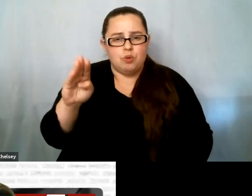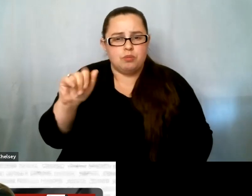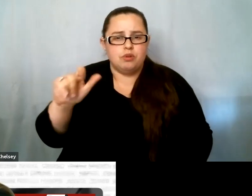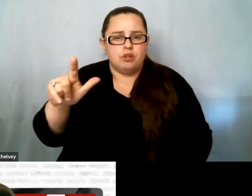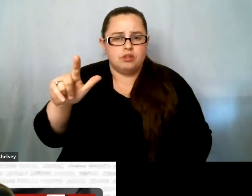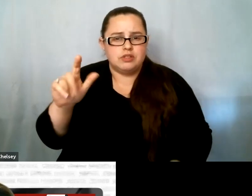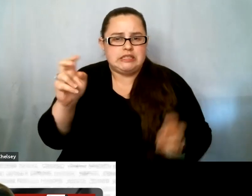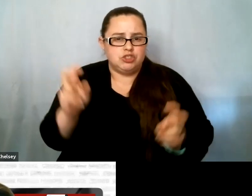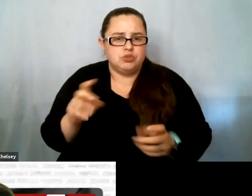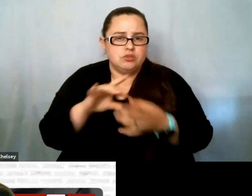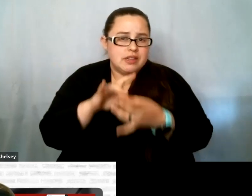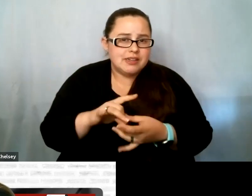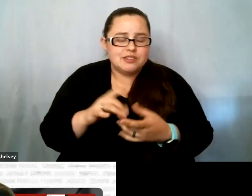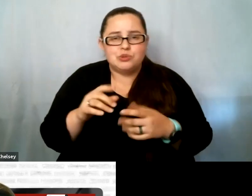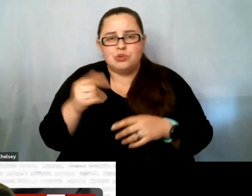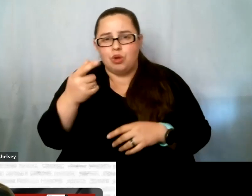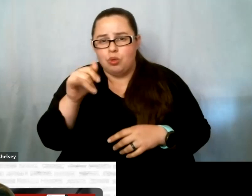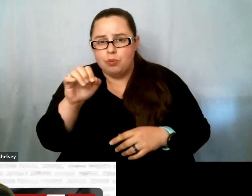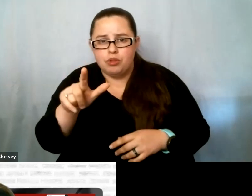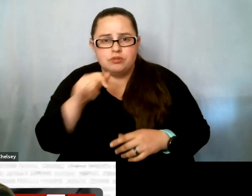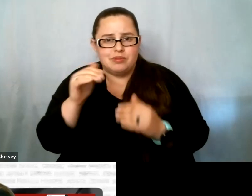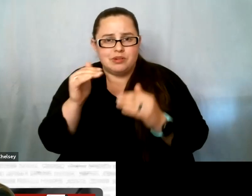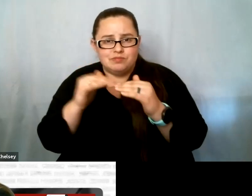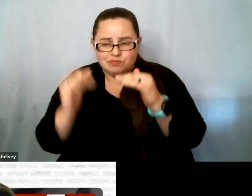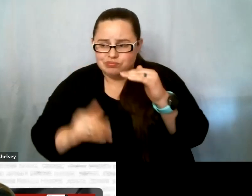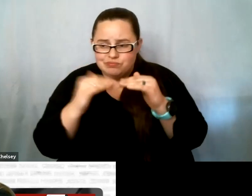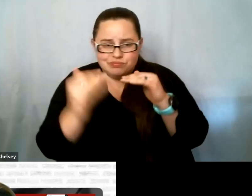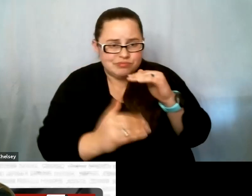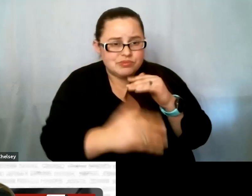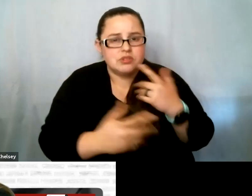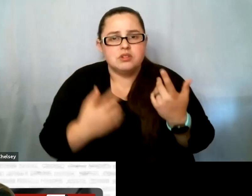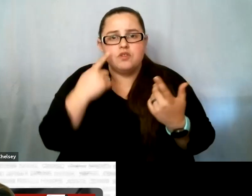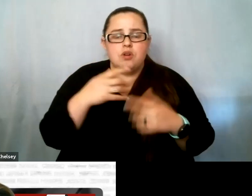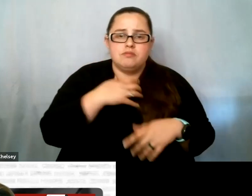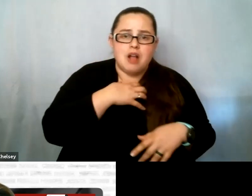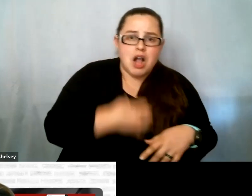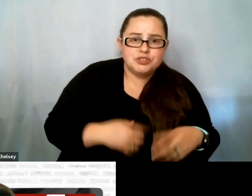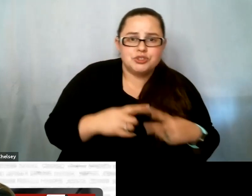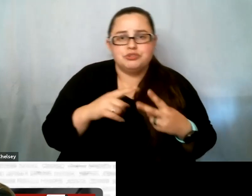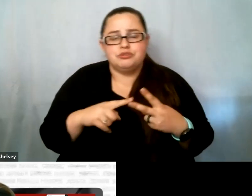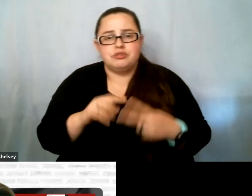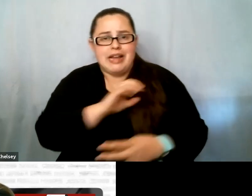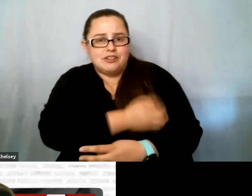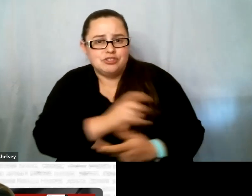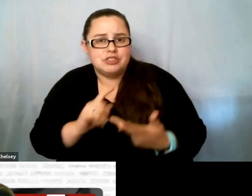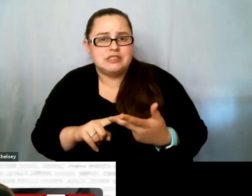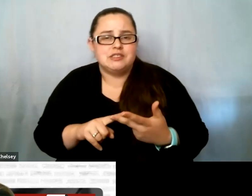poverty, hunger, water, energy, human rights, all of that kind of stuff, global issues,